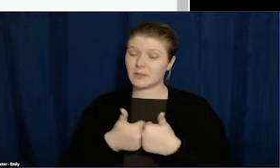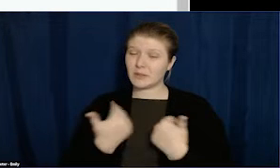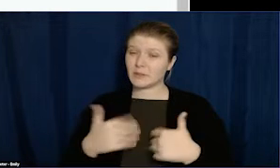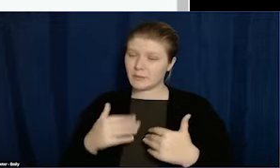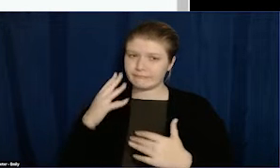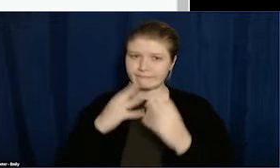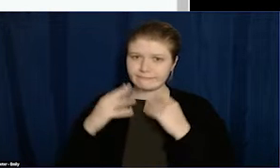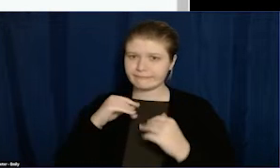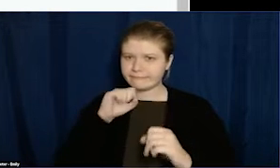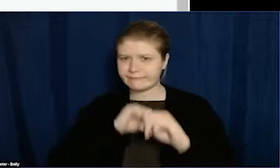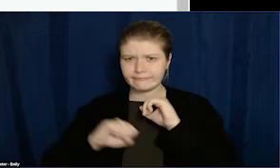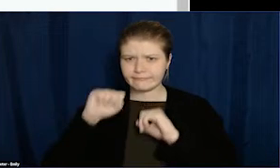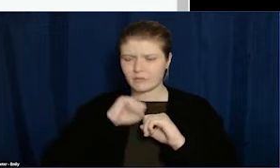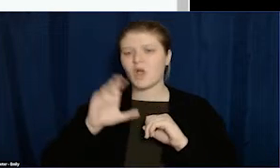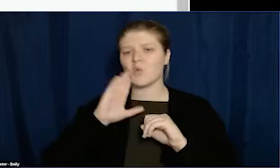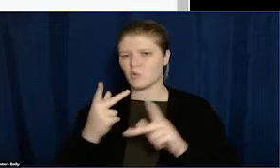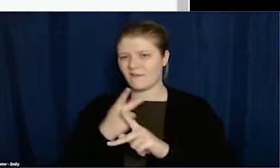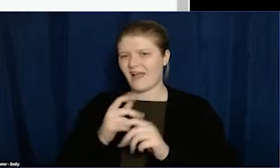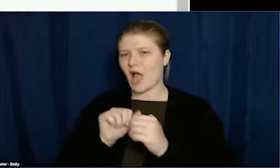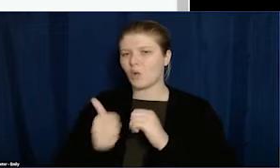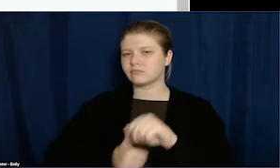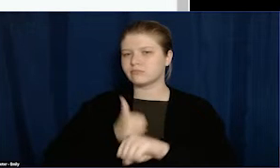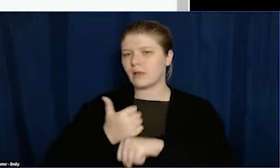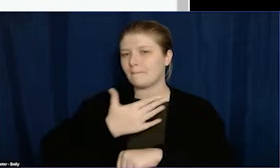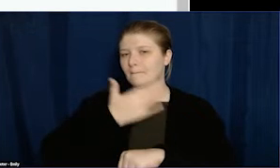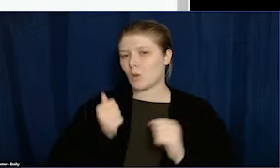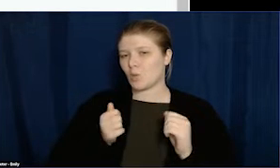We were seeing even differences within the same software and version.